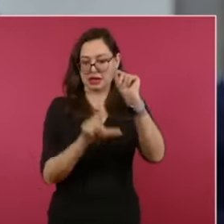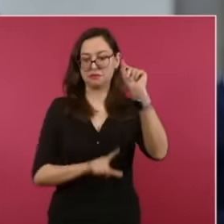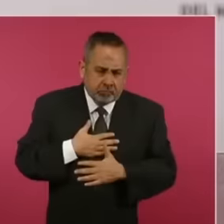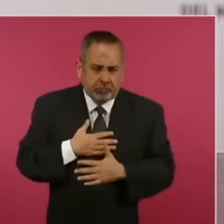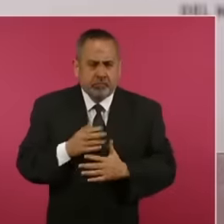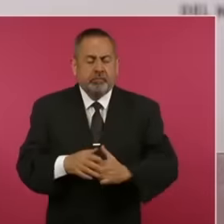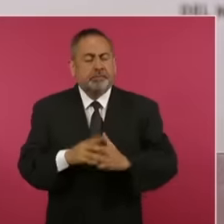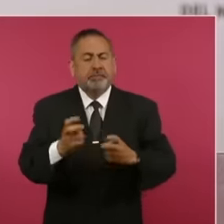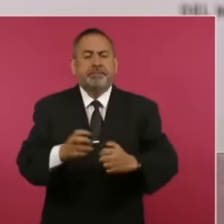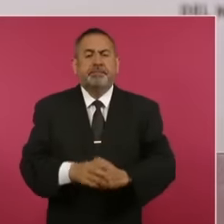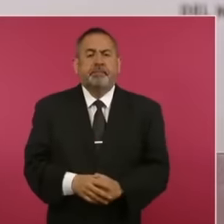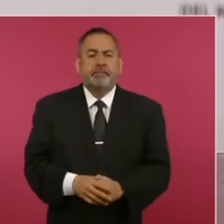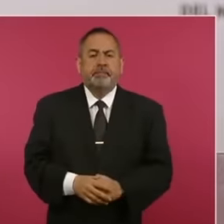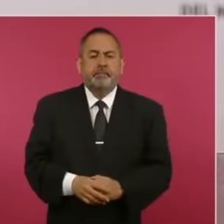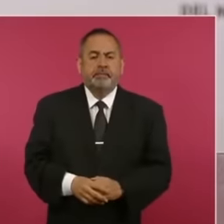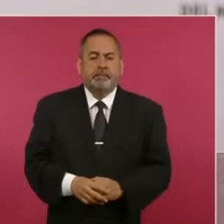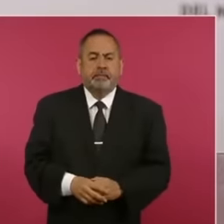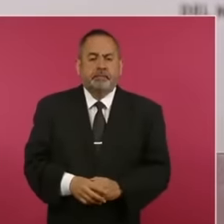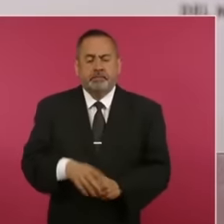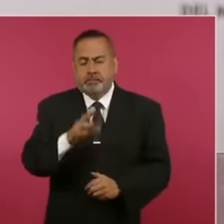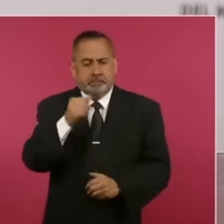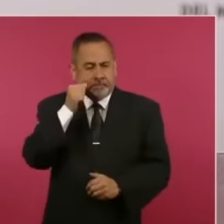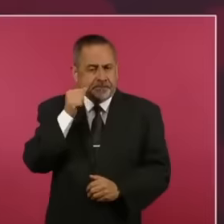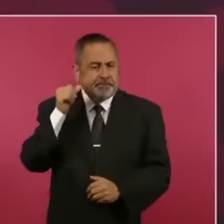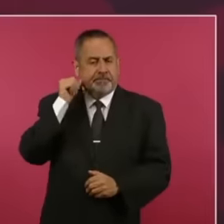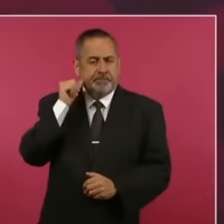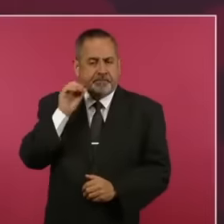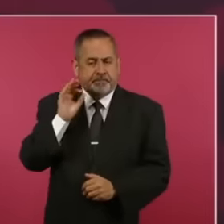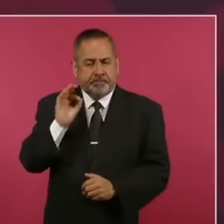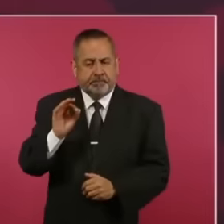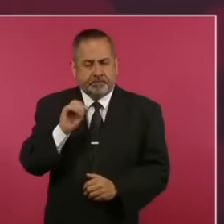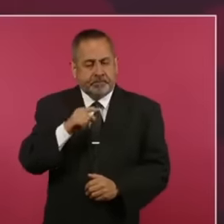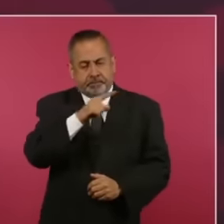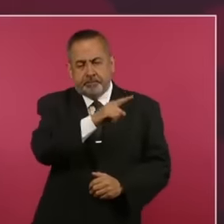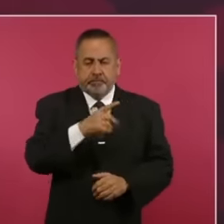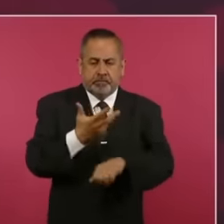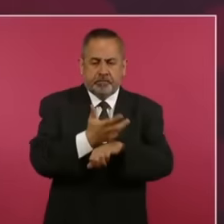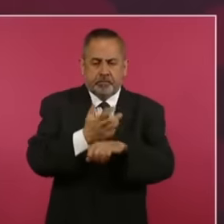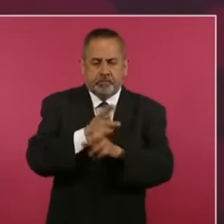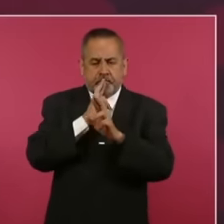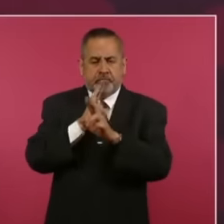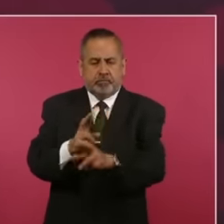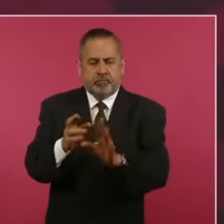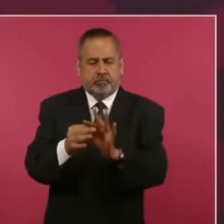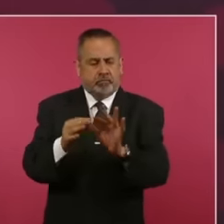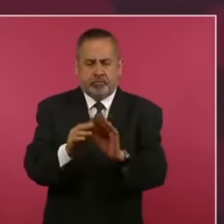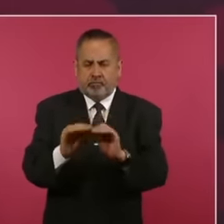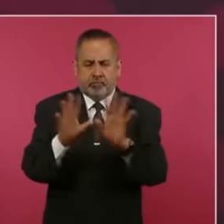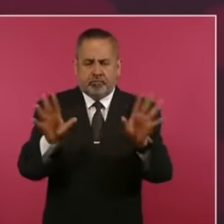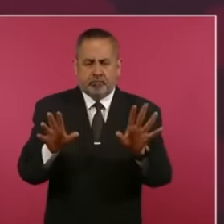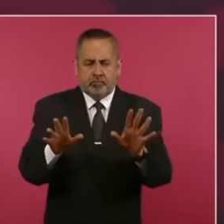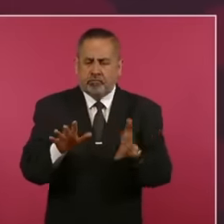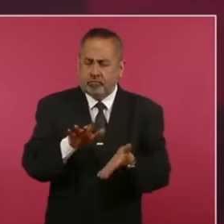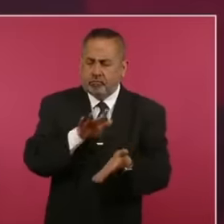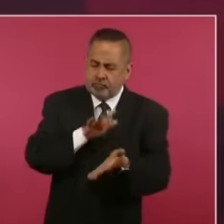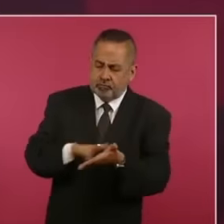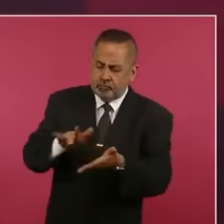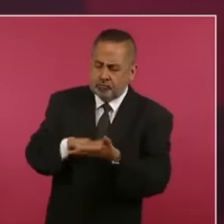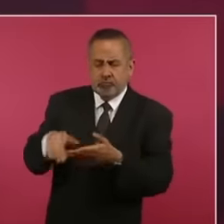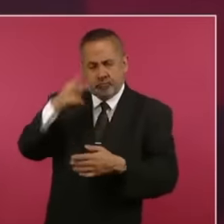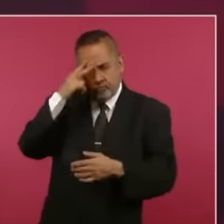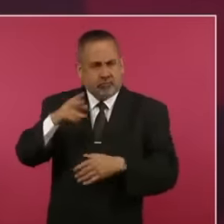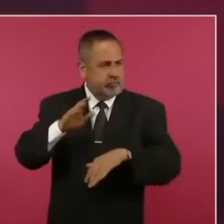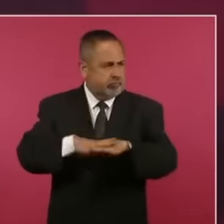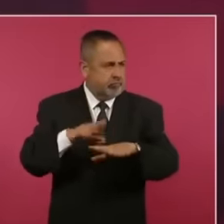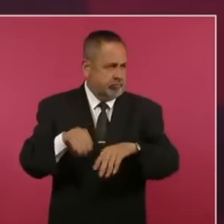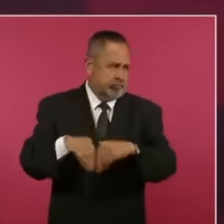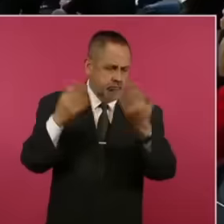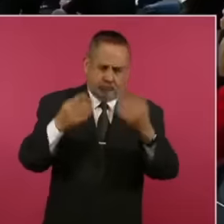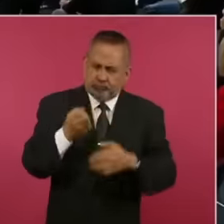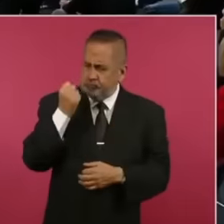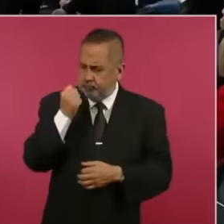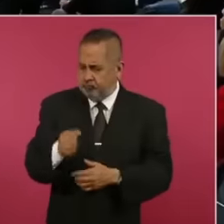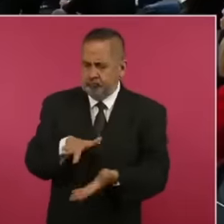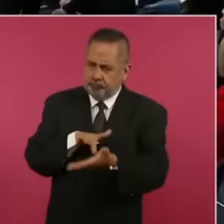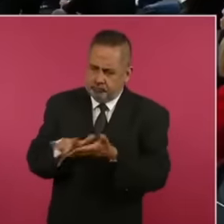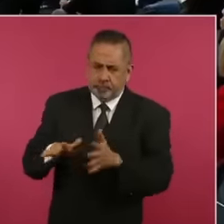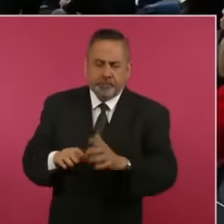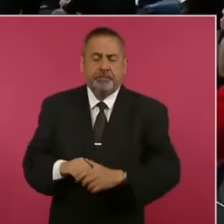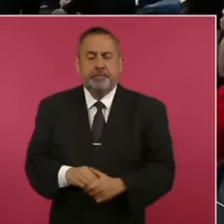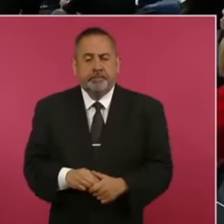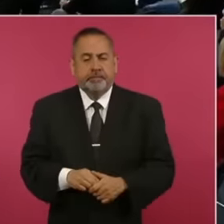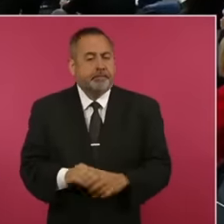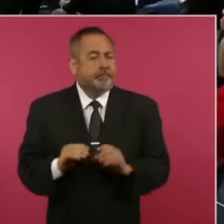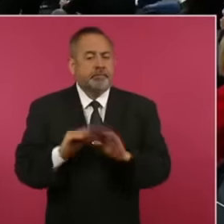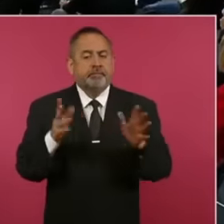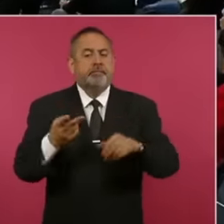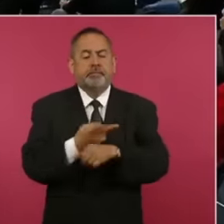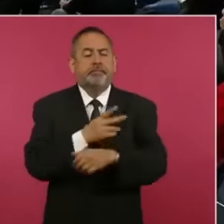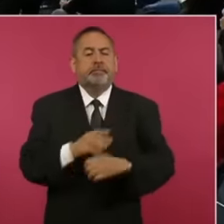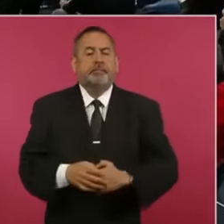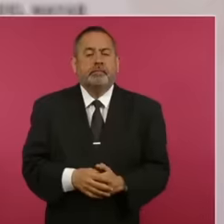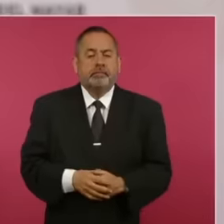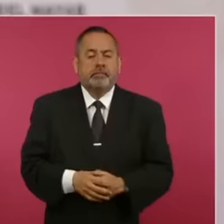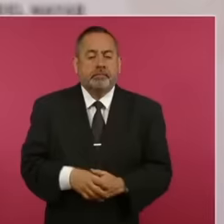So now Yesterday this resolves that the United States will support it more firmly and clearly, but just last